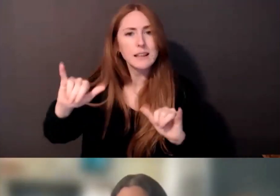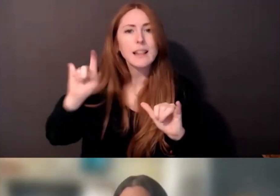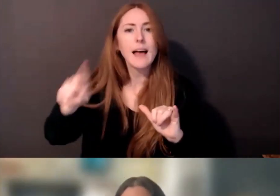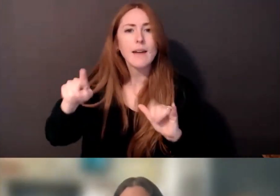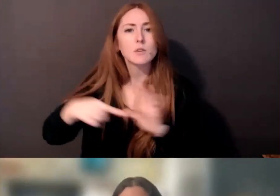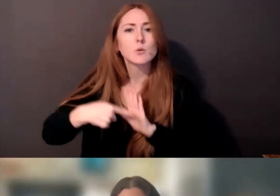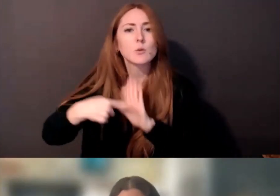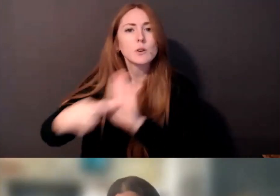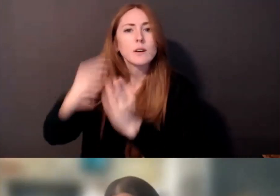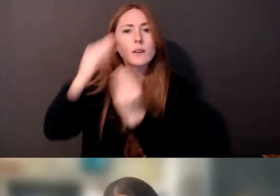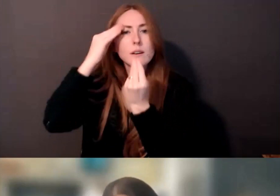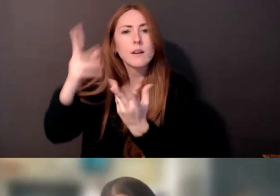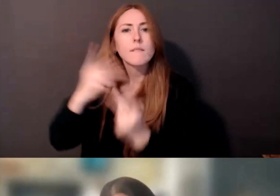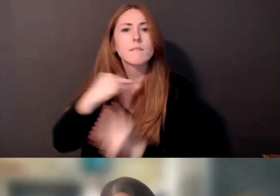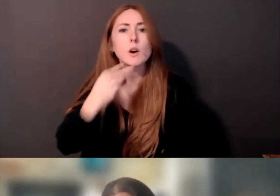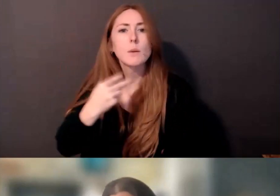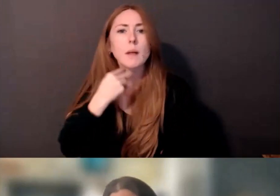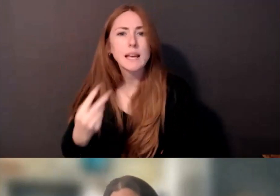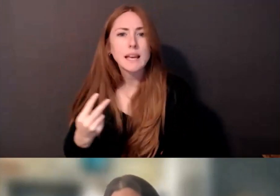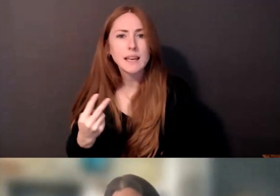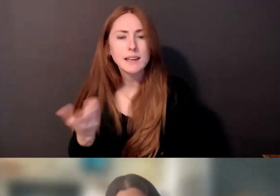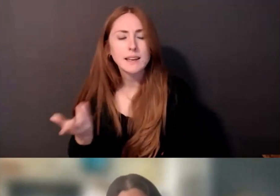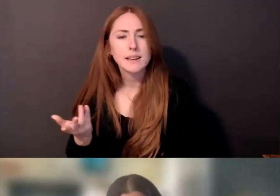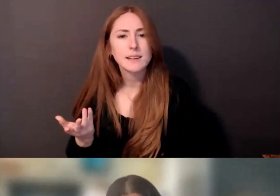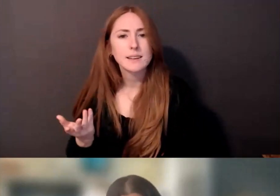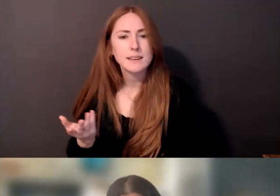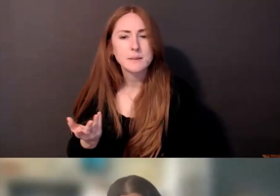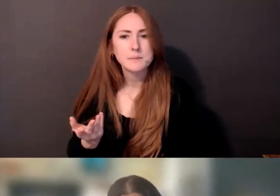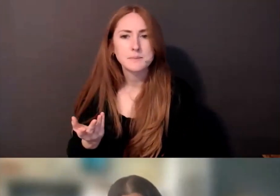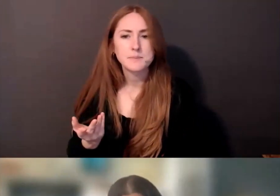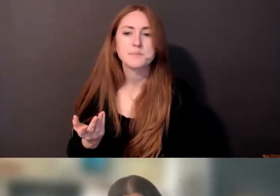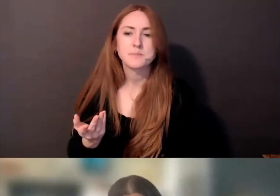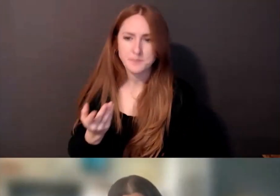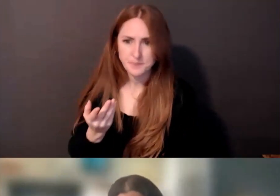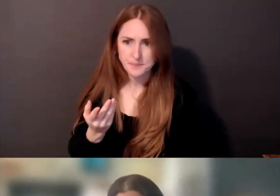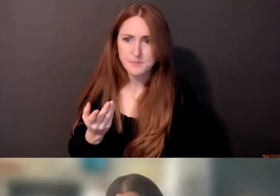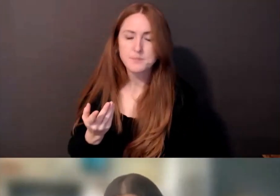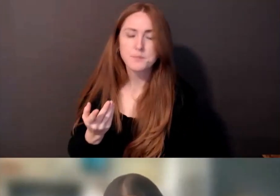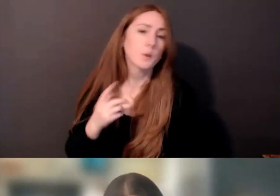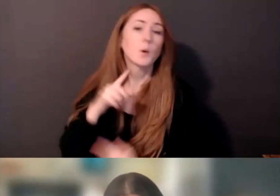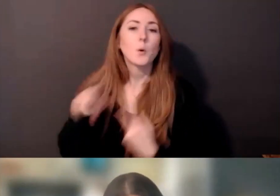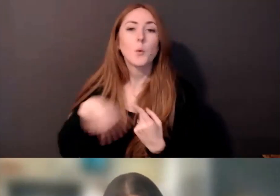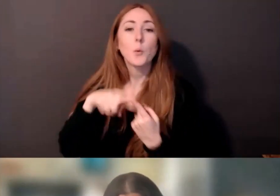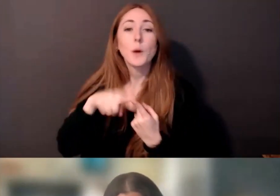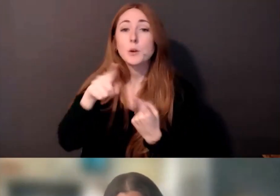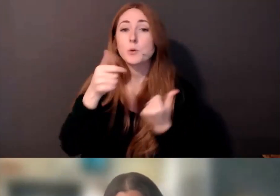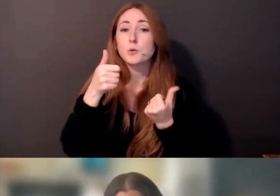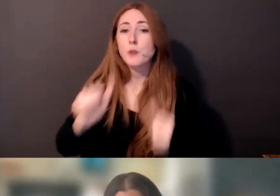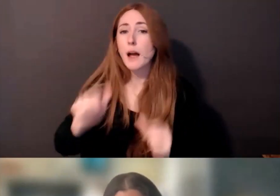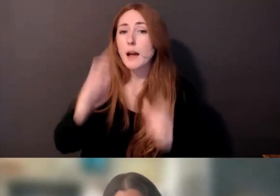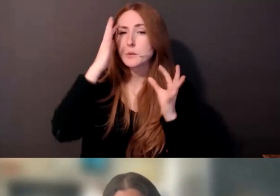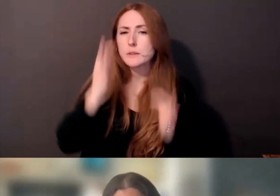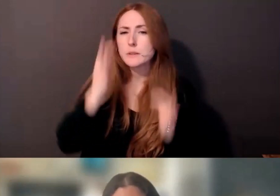and vice versa. So when you try and decide what kind of infographic to use,